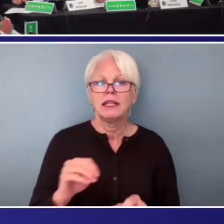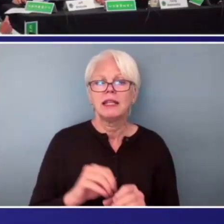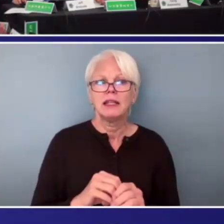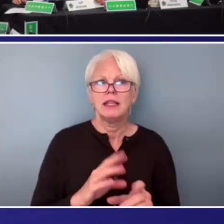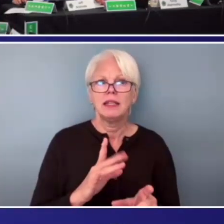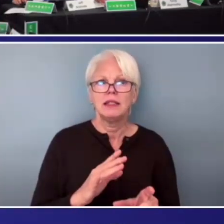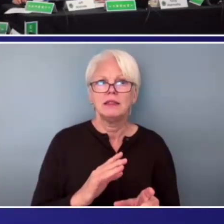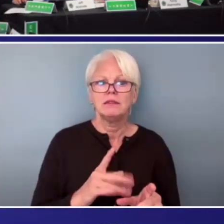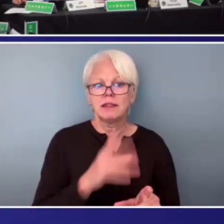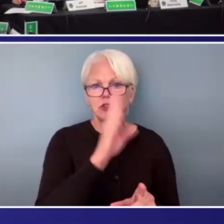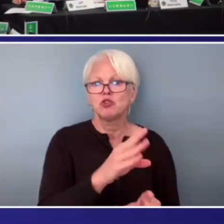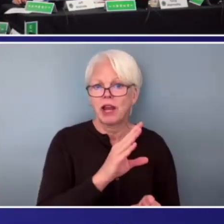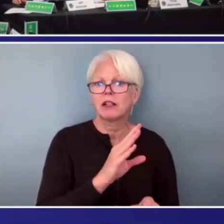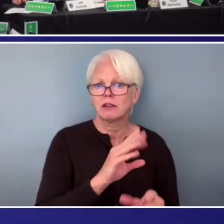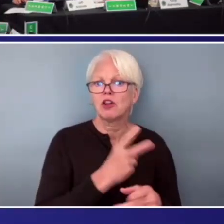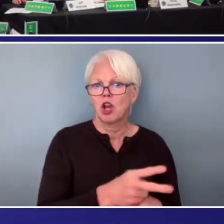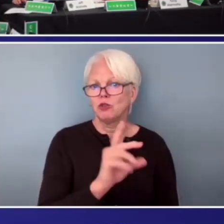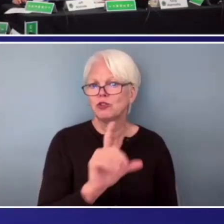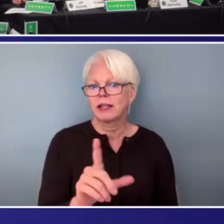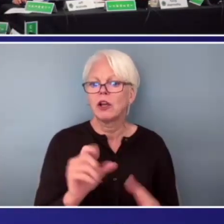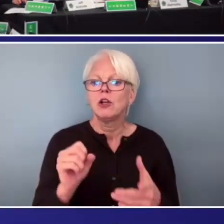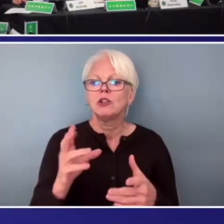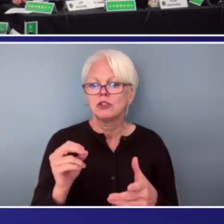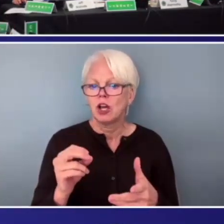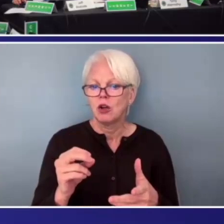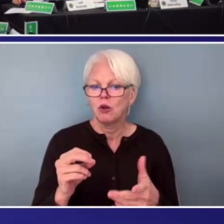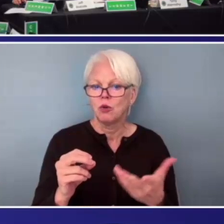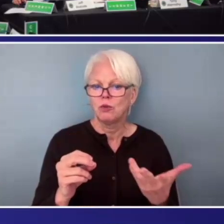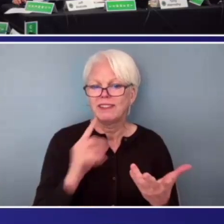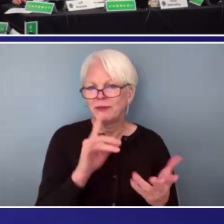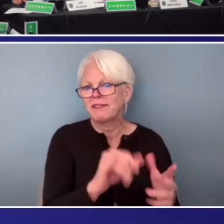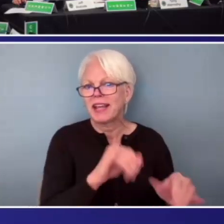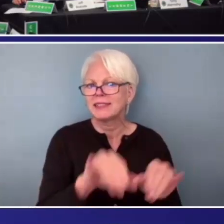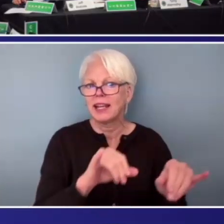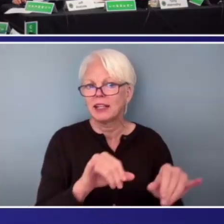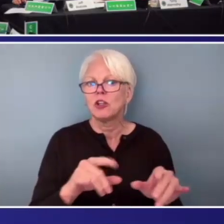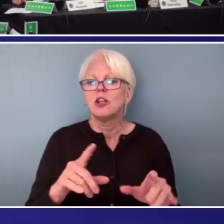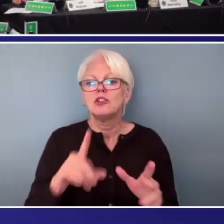Loan Standard Plan. So it's just a clarifying -- Yeah. So I mean it's in the FFEL part of the regs, so I get it.